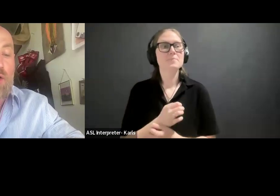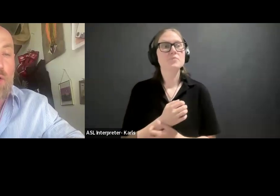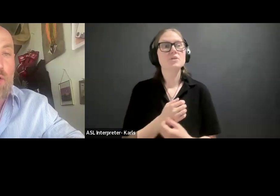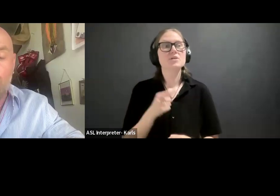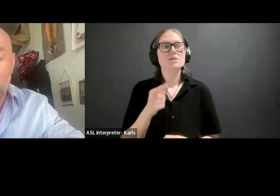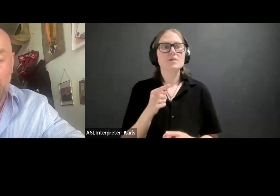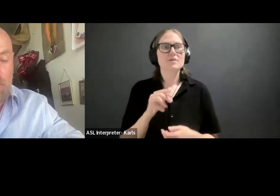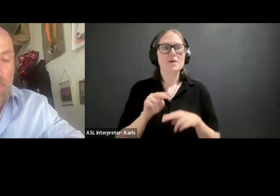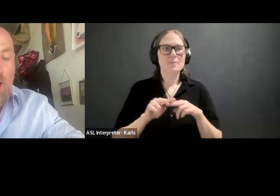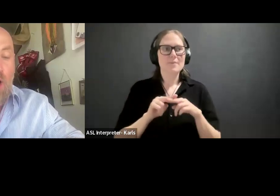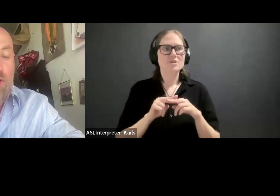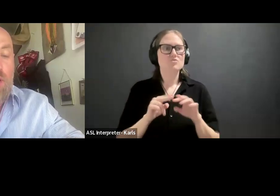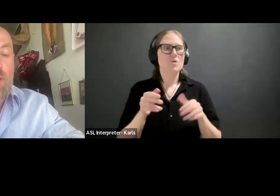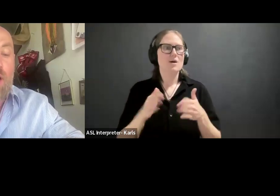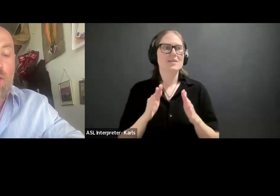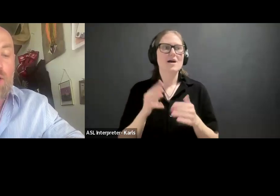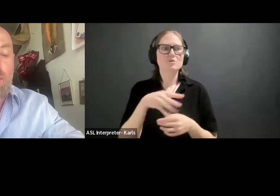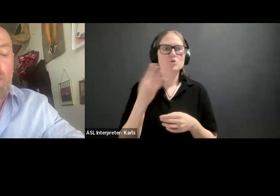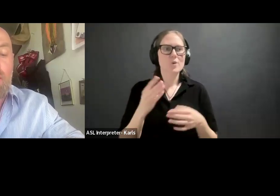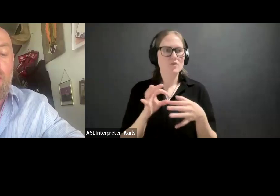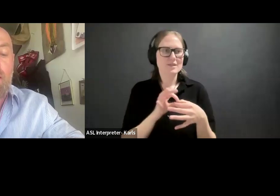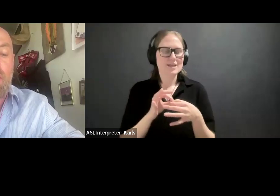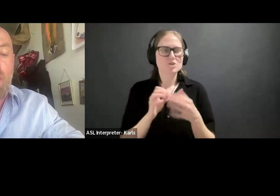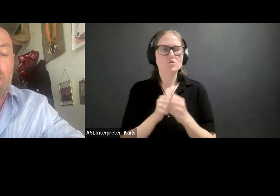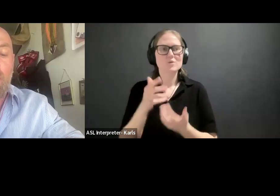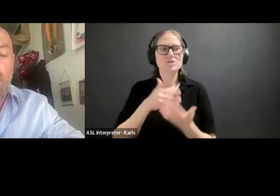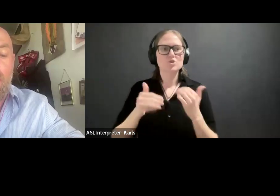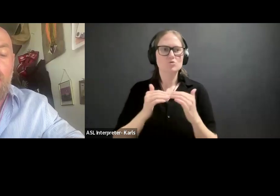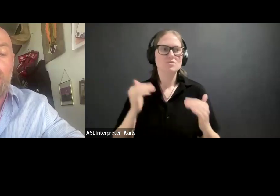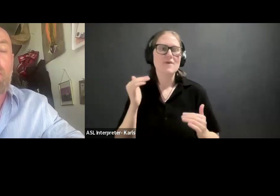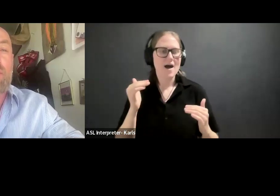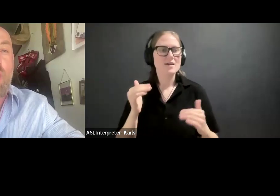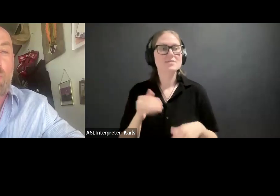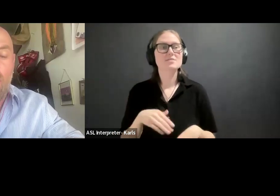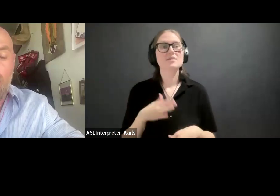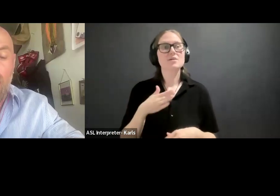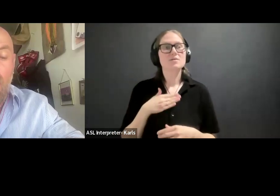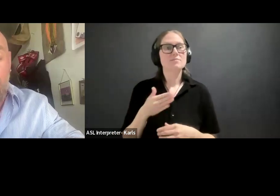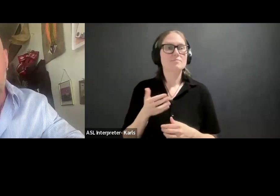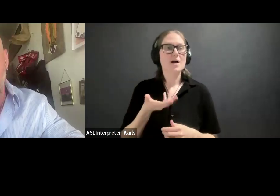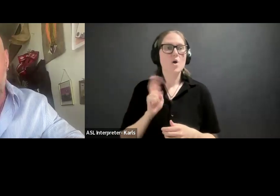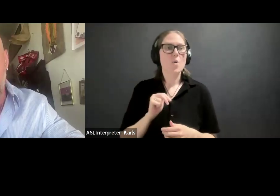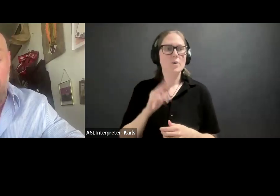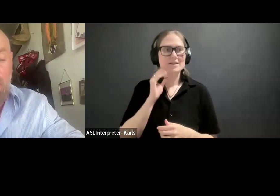social divides. Ultimately, my own escapades in the last car will make up just a small part of the larger story that I'm going to tell.